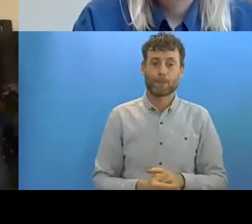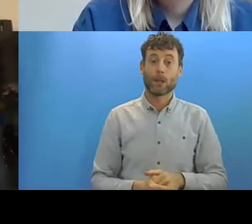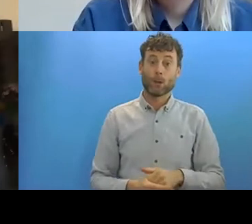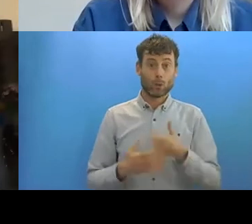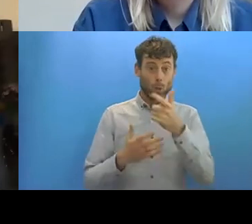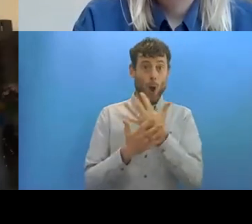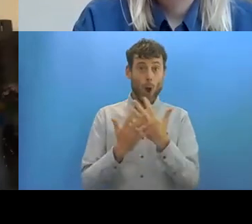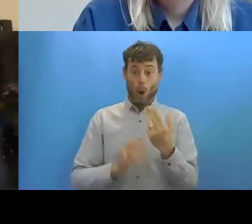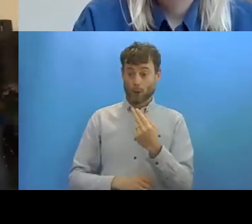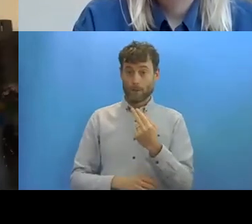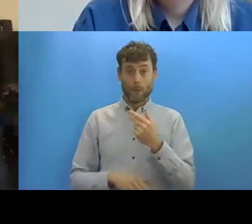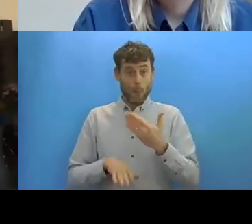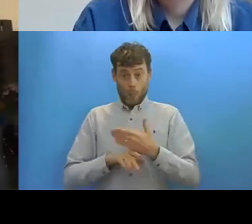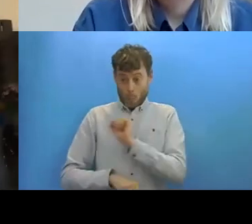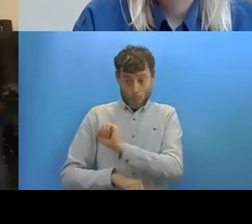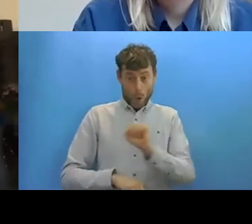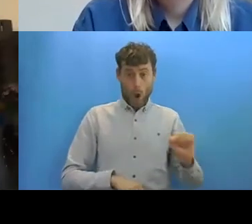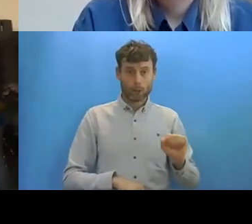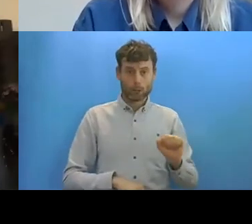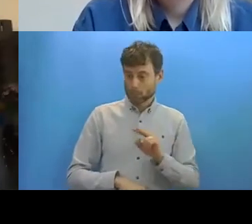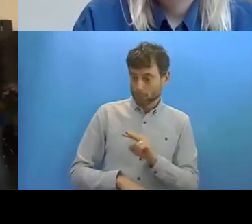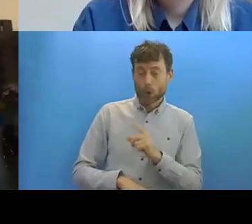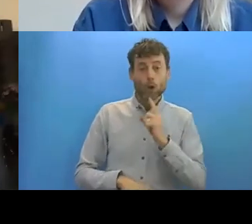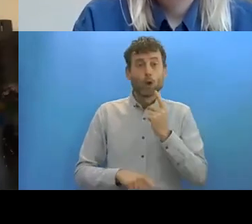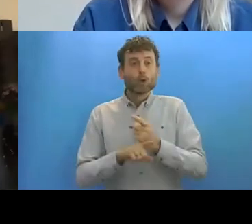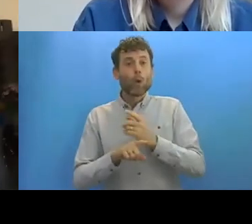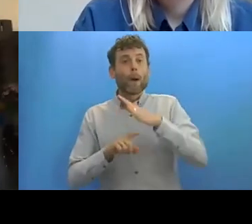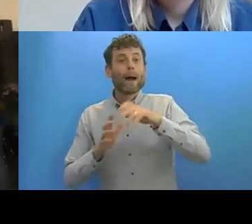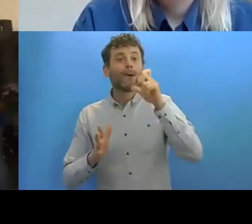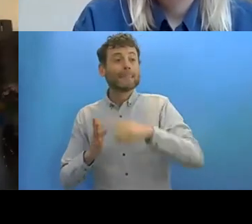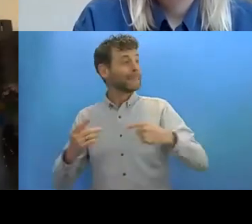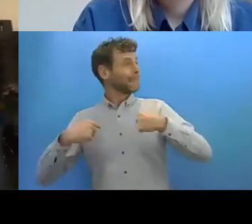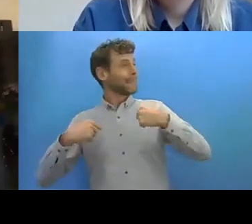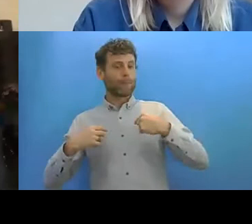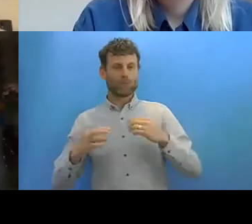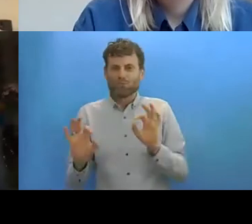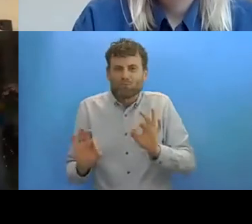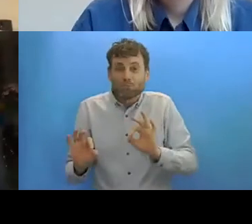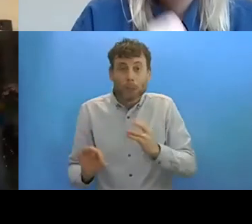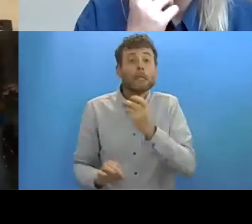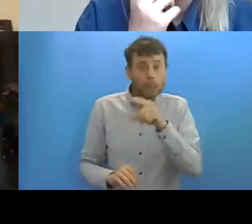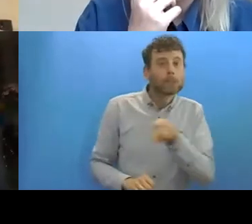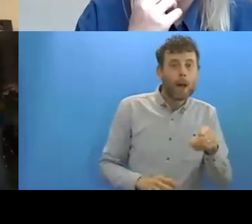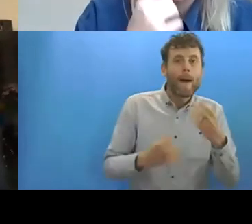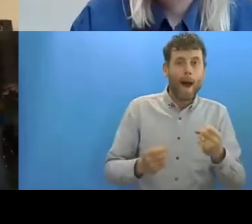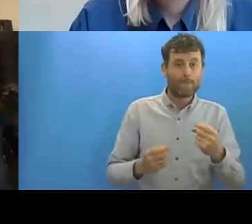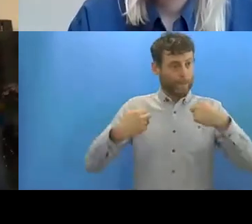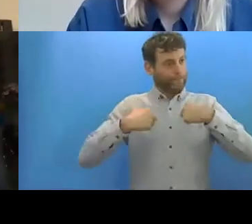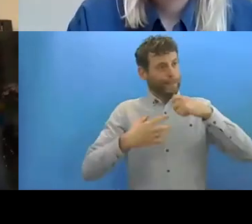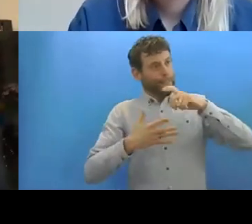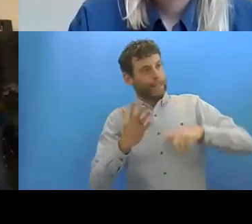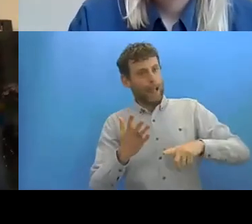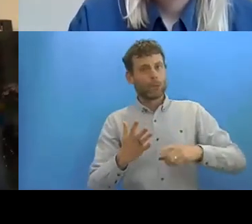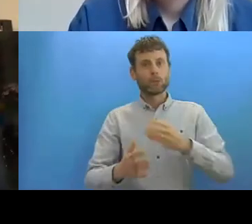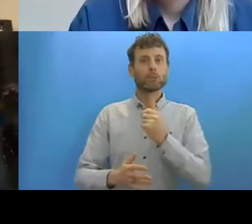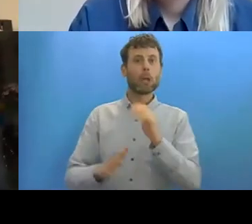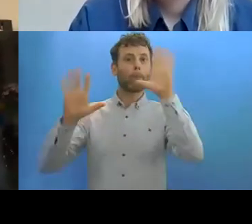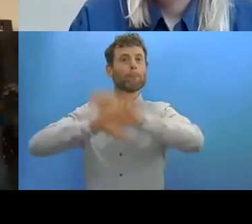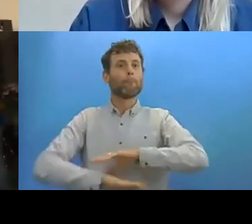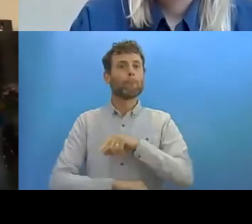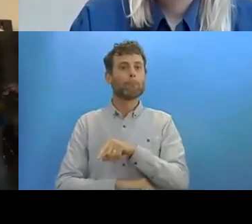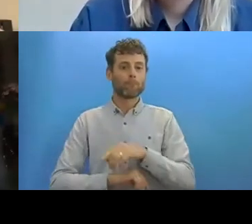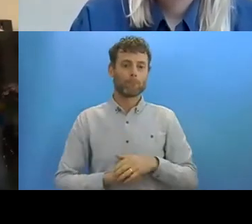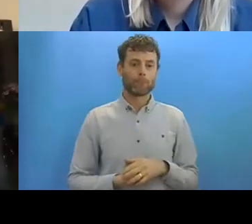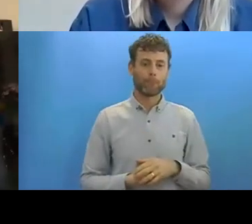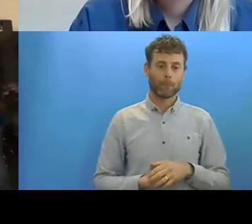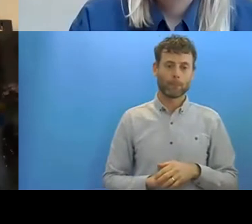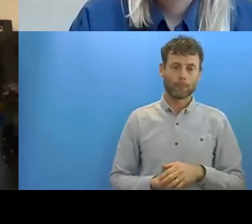standard programmes and not in a disability-specific context, and a lot of the work doesn't necessarily reference or mention disability. Some does, some doesn't.